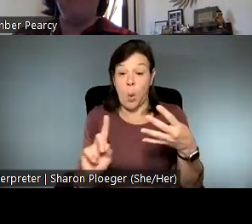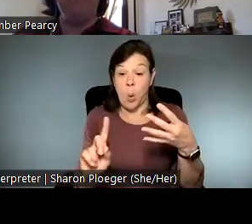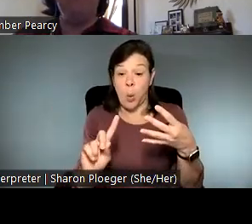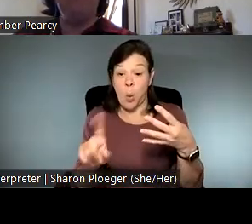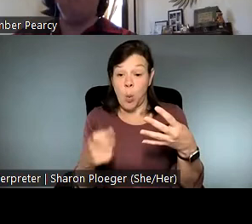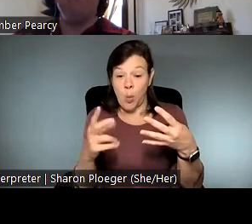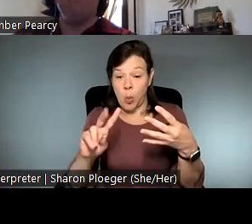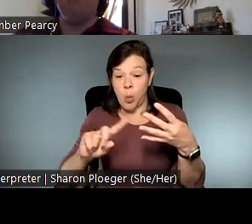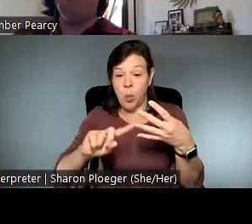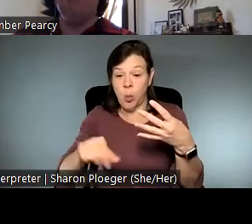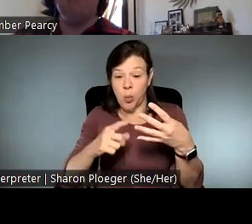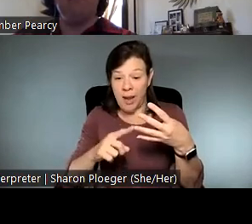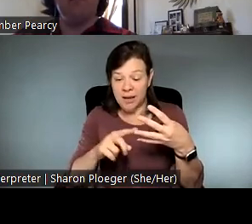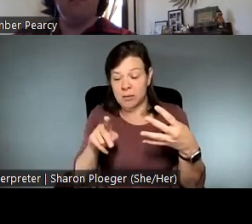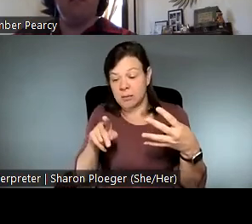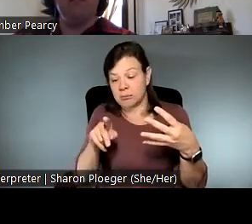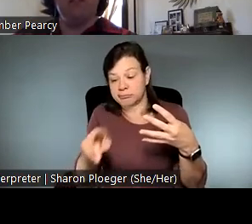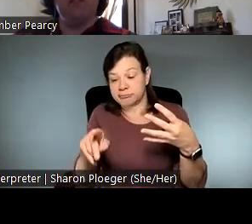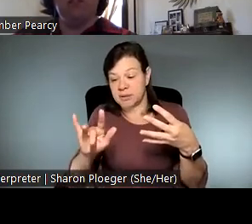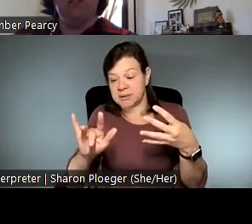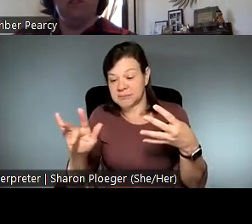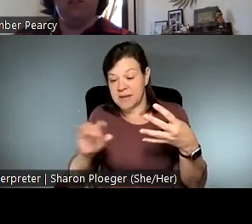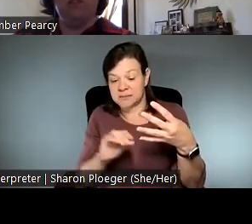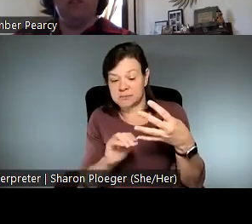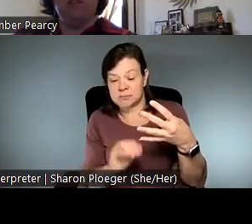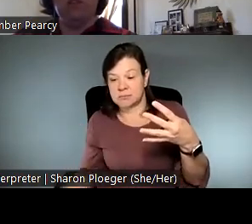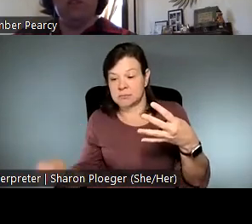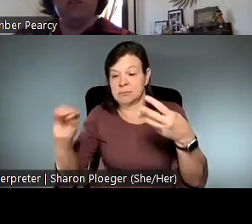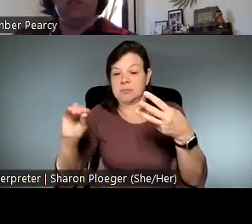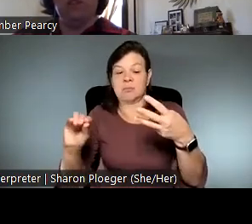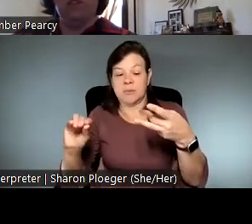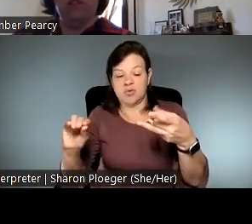So add a colon, add a space, and then delete until you get the dates back up there.